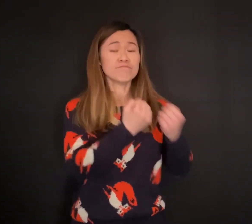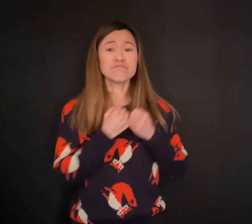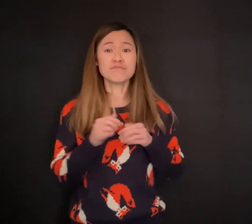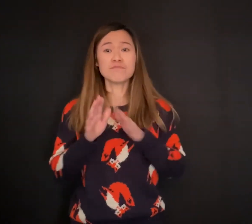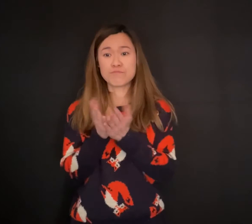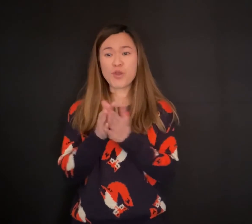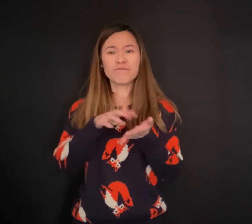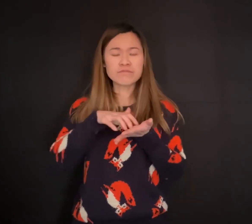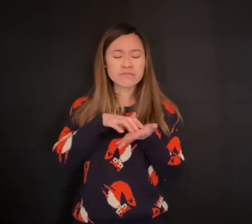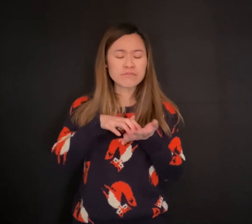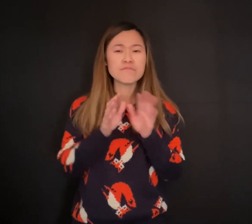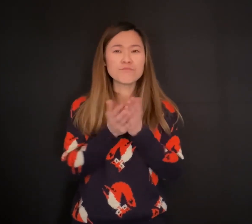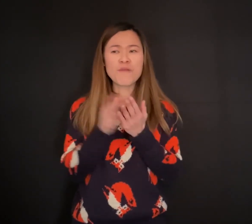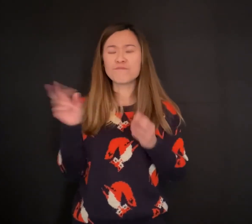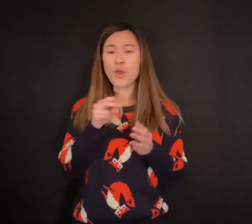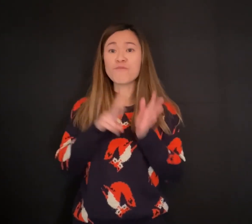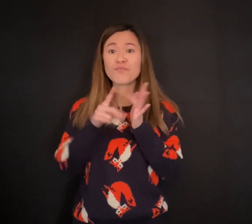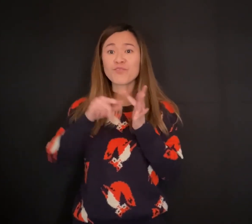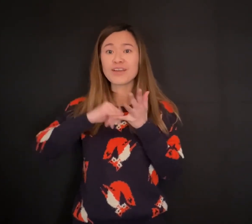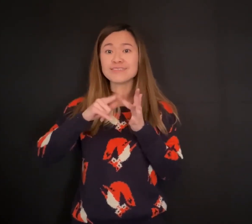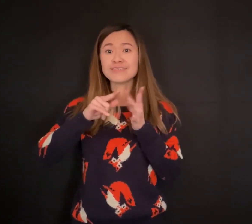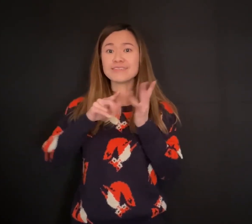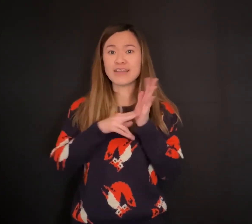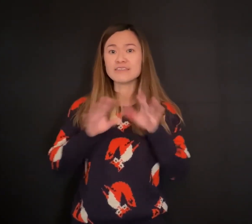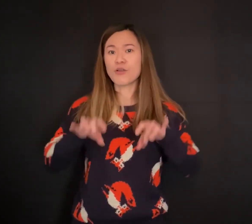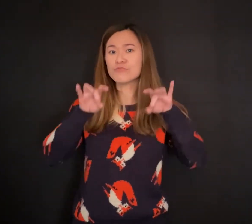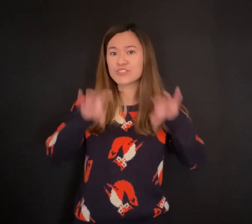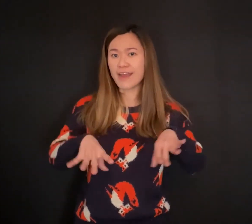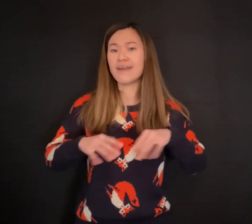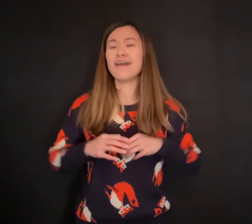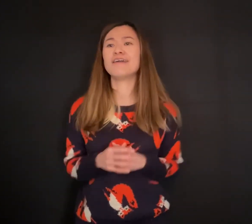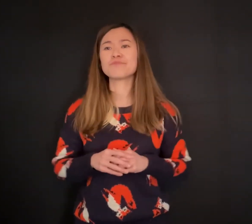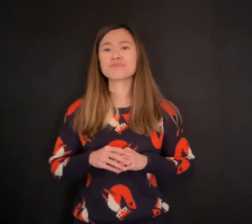I bring my Braille book from Vision Australia.